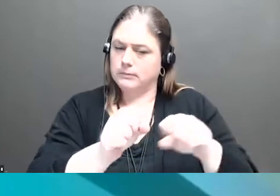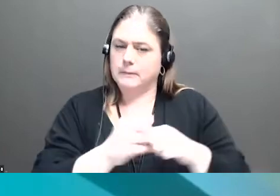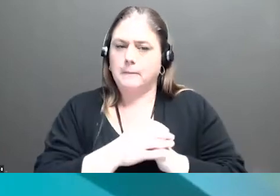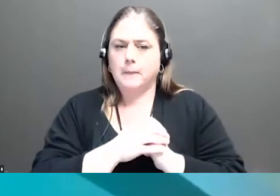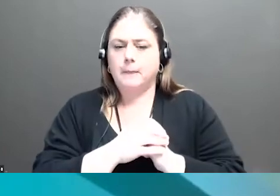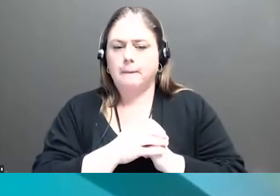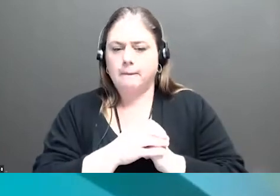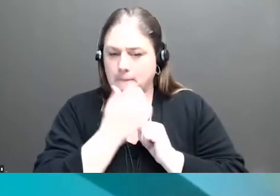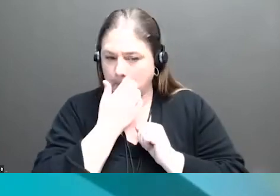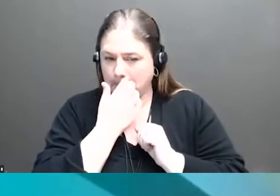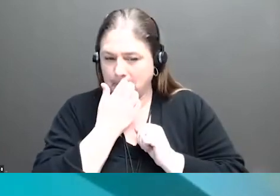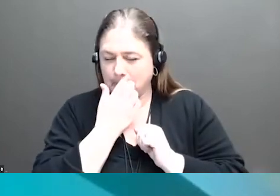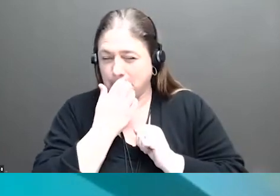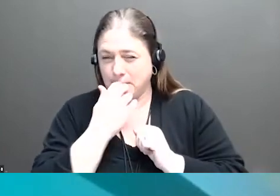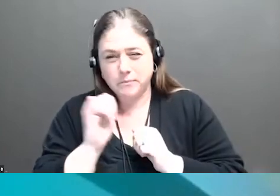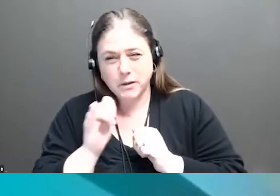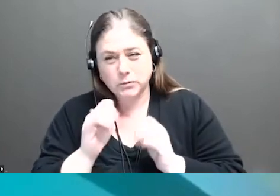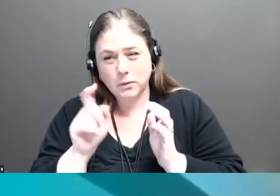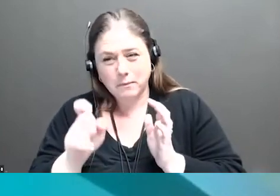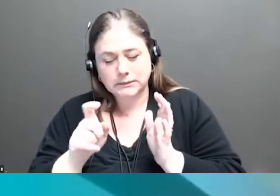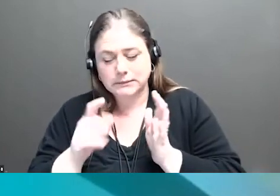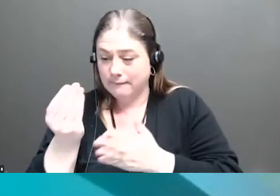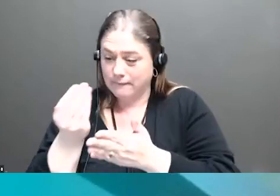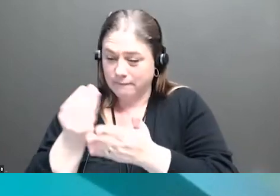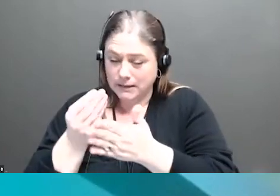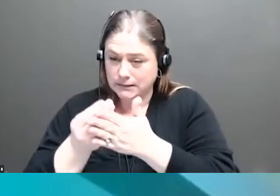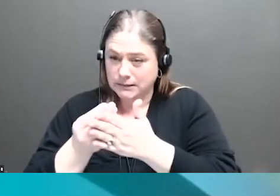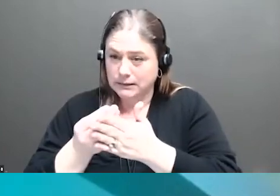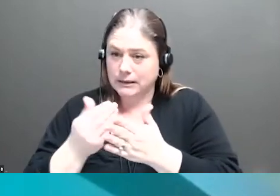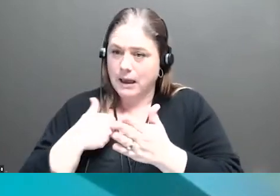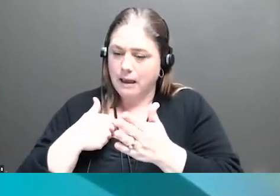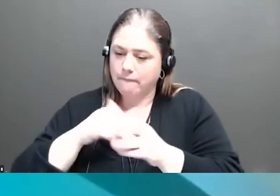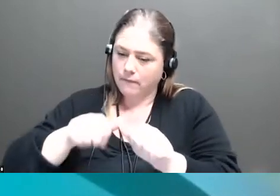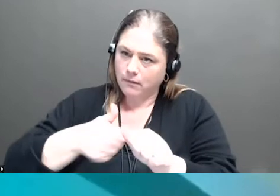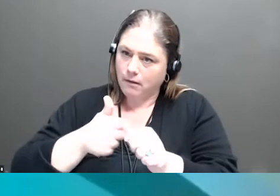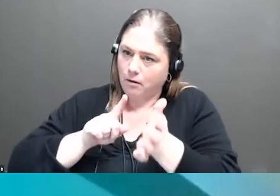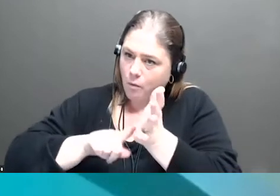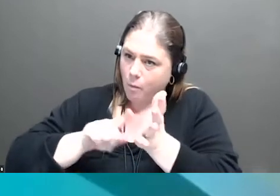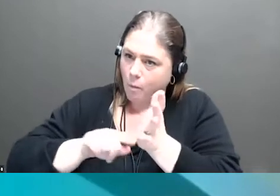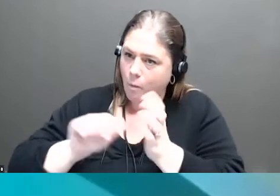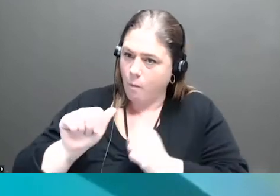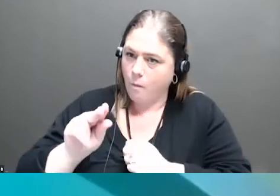criteria for the funding. Oftentimes the criteria themselves become a barrier.